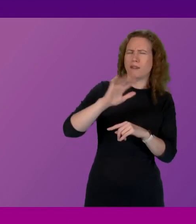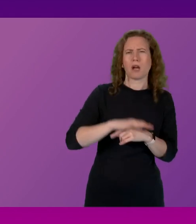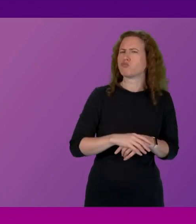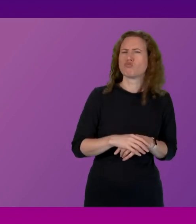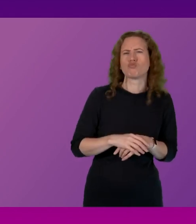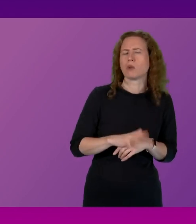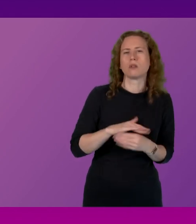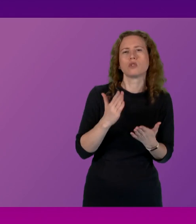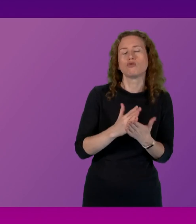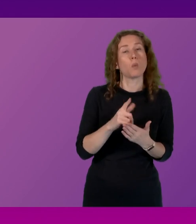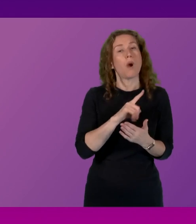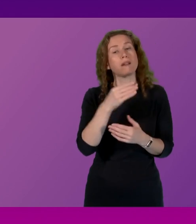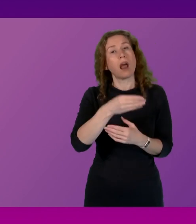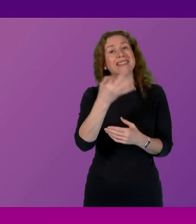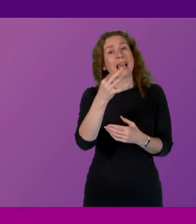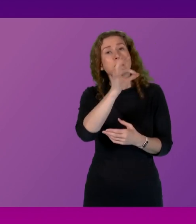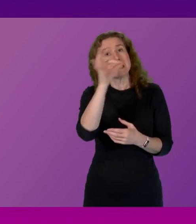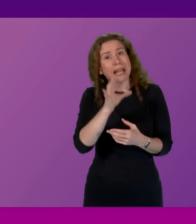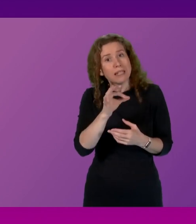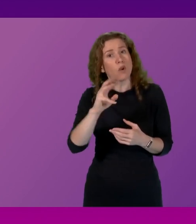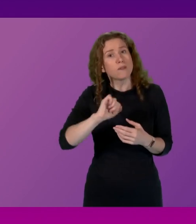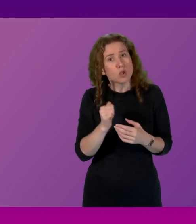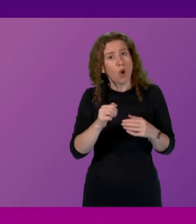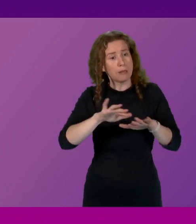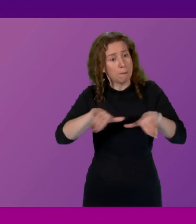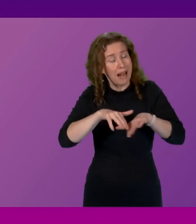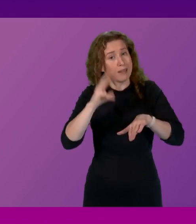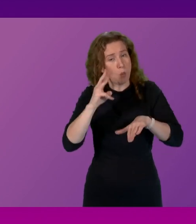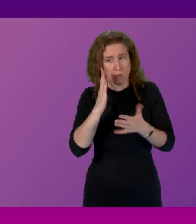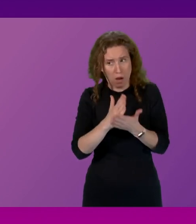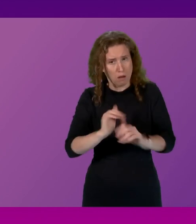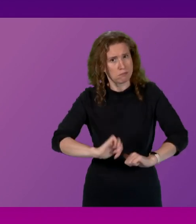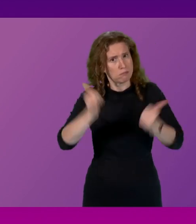is widespread, which is that 98 per cent of Scotland’s bathing waters currently achieve